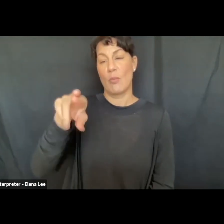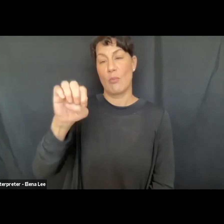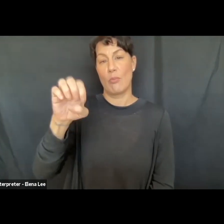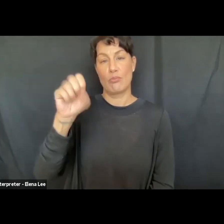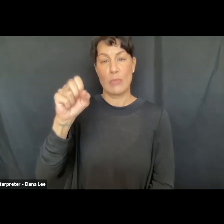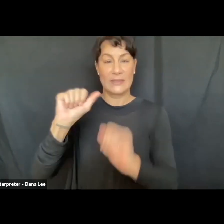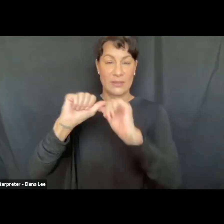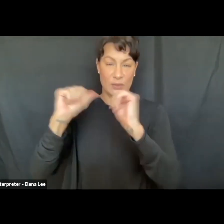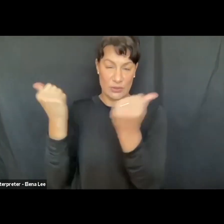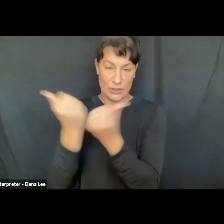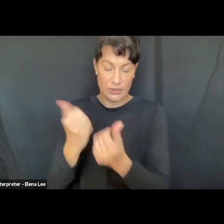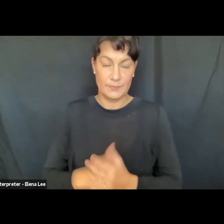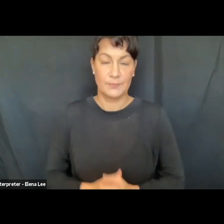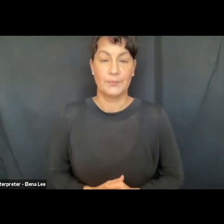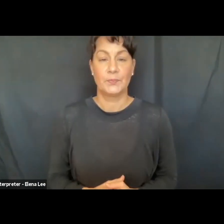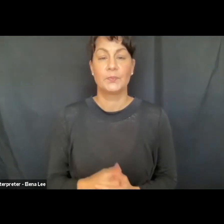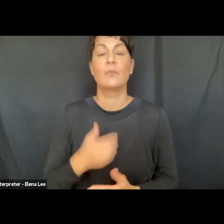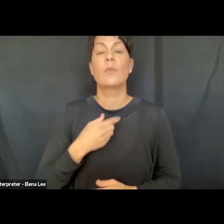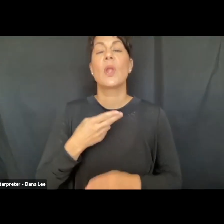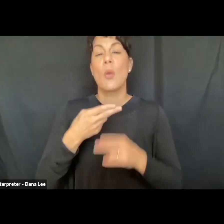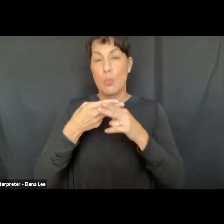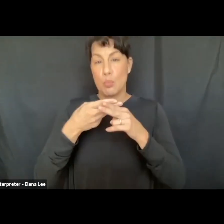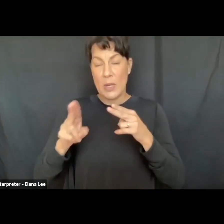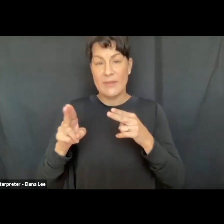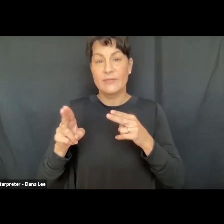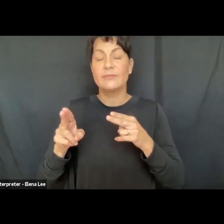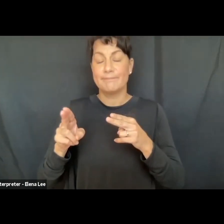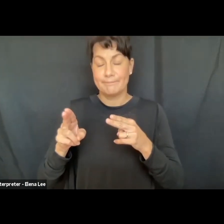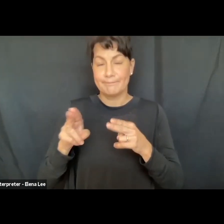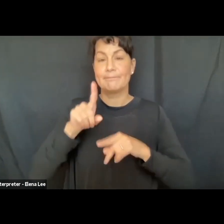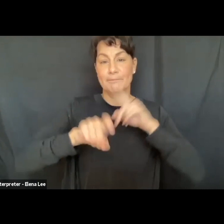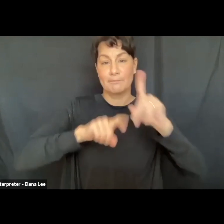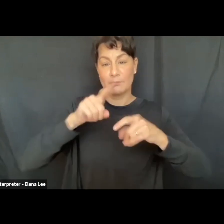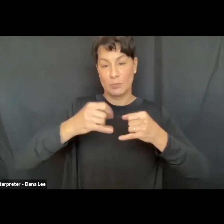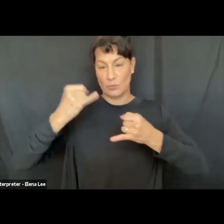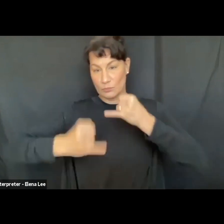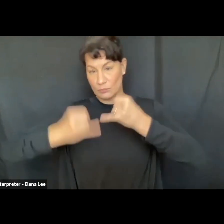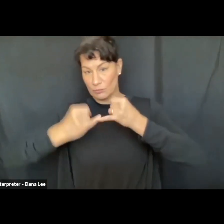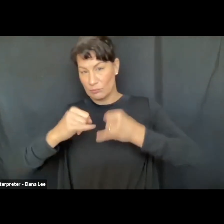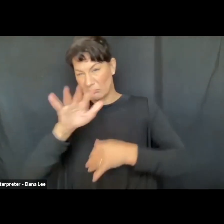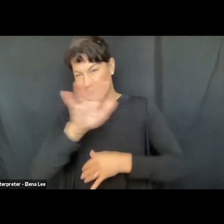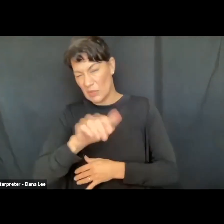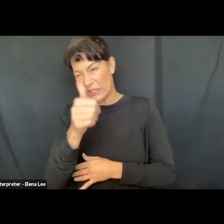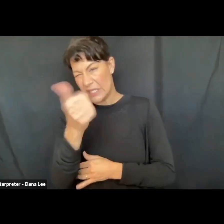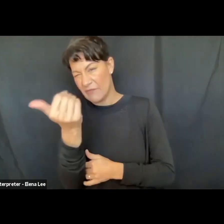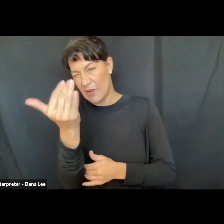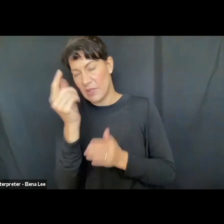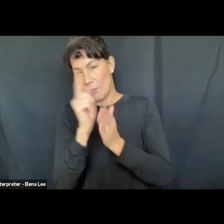We will have a brief Q&A at the end in the last 10 to 15 minutes or so of the conversation.